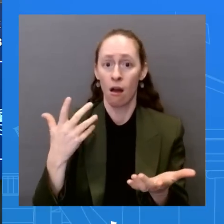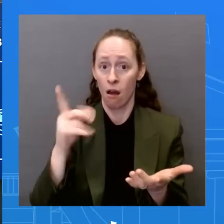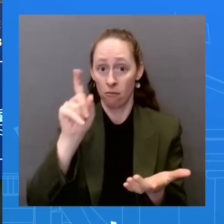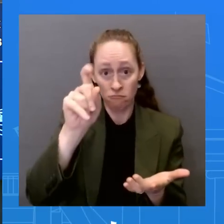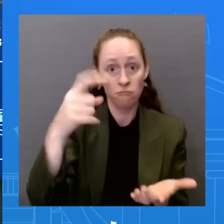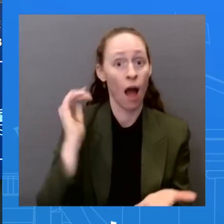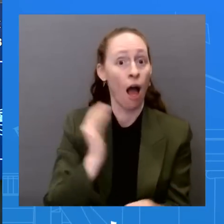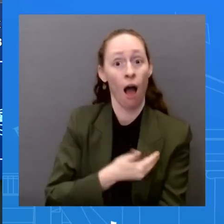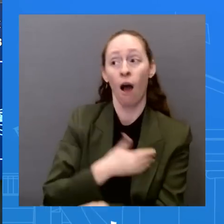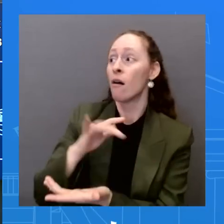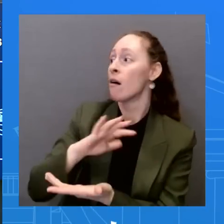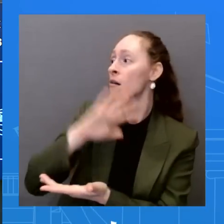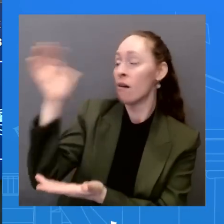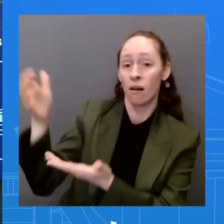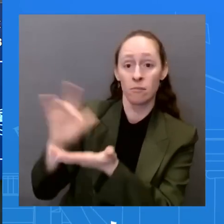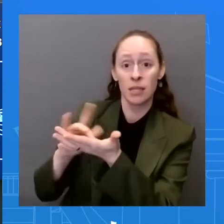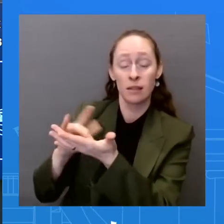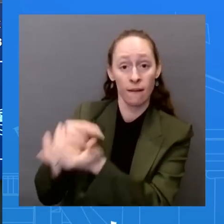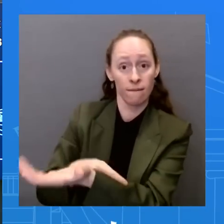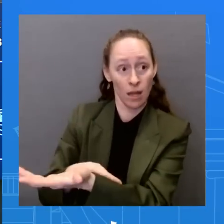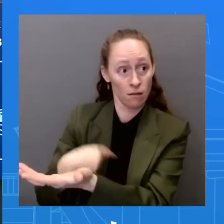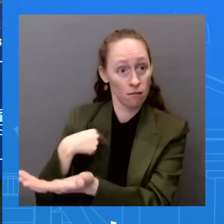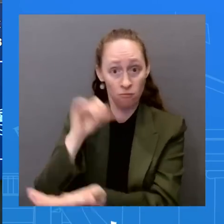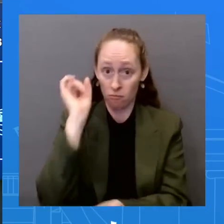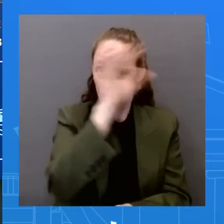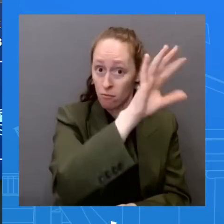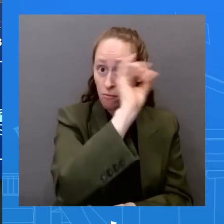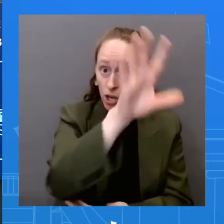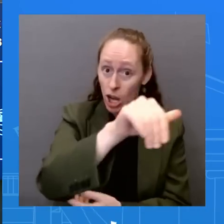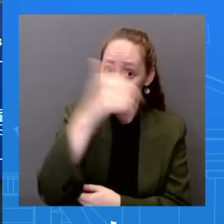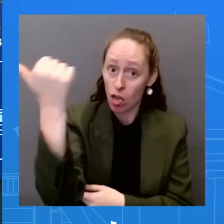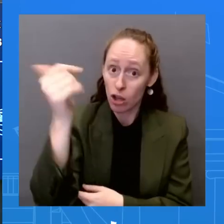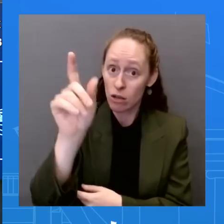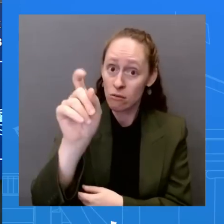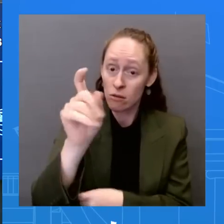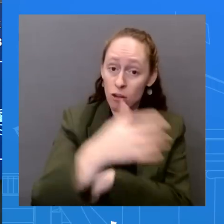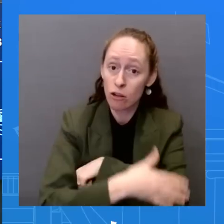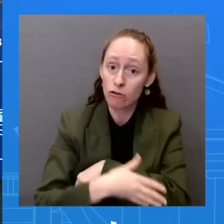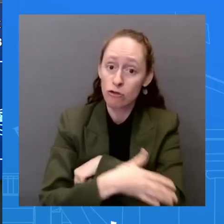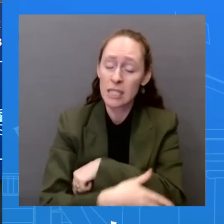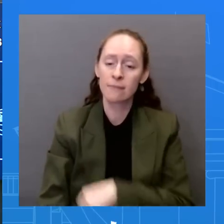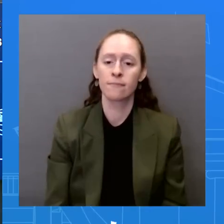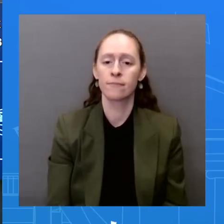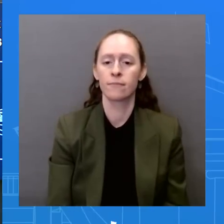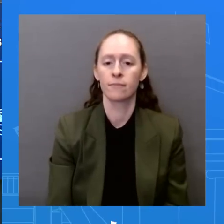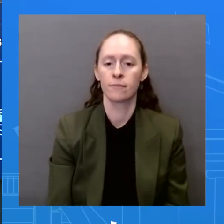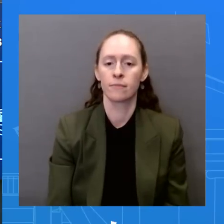when we're discussing vaccine and, sort of, strategy, the global part of this is important. And I think, you know, we have a new team